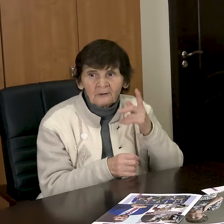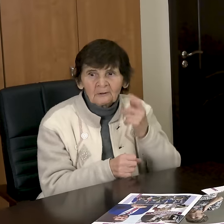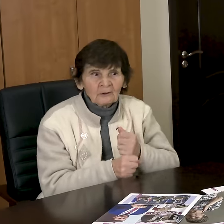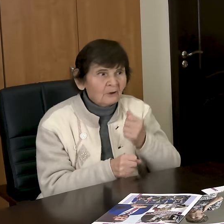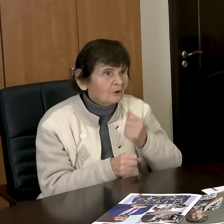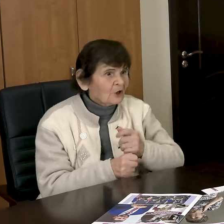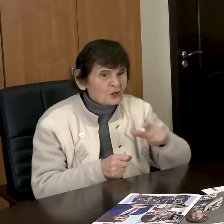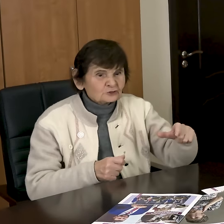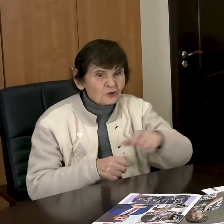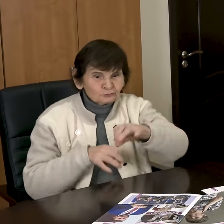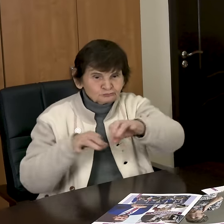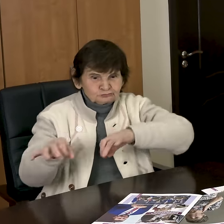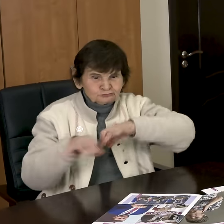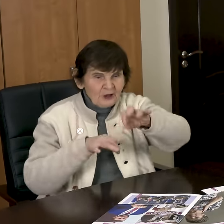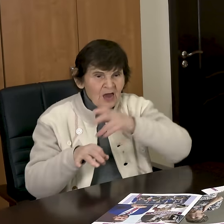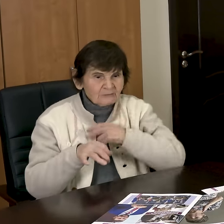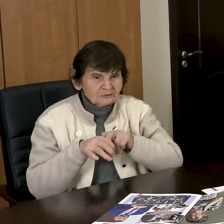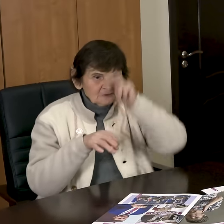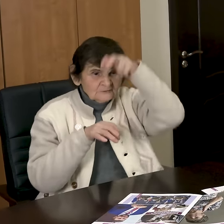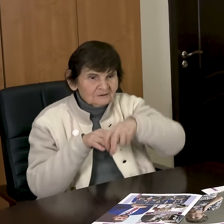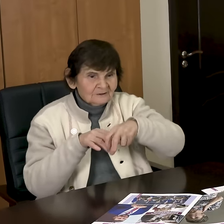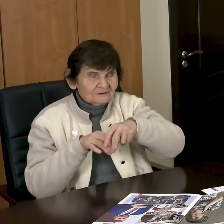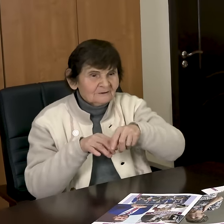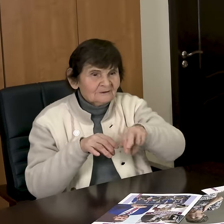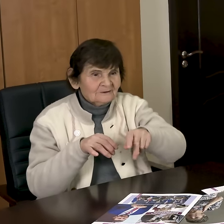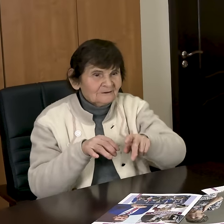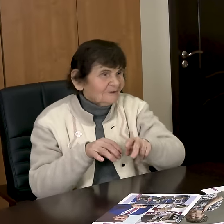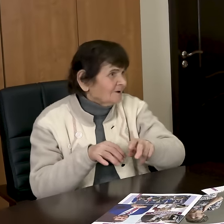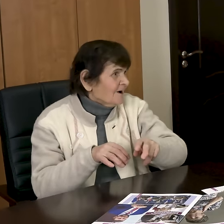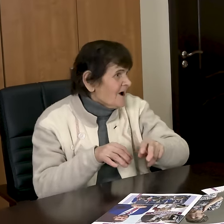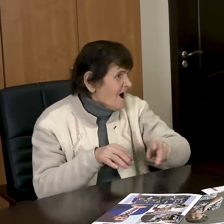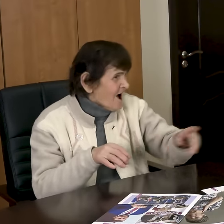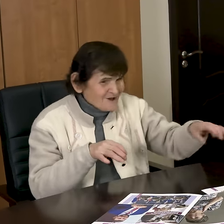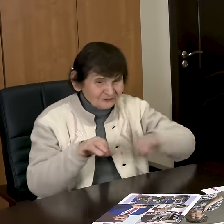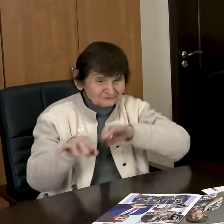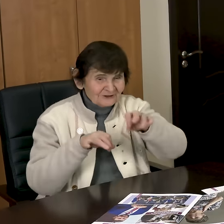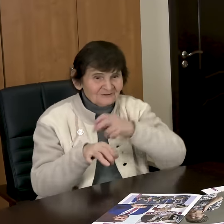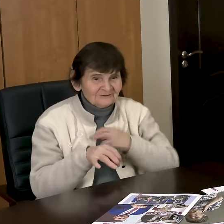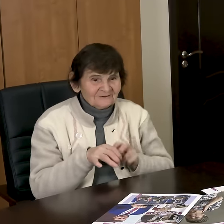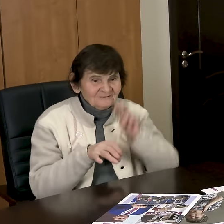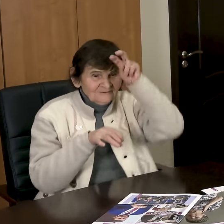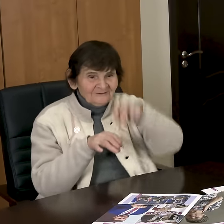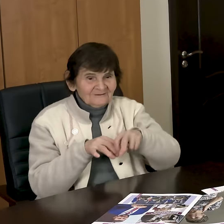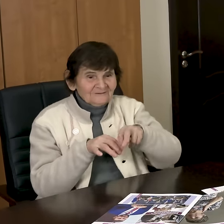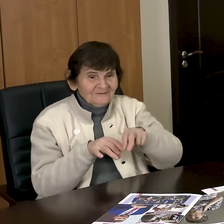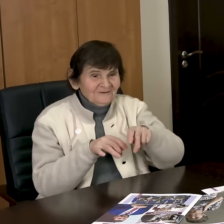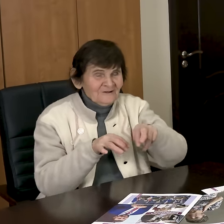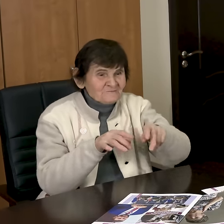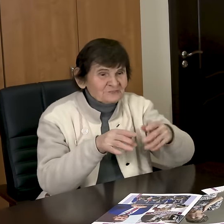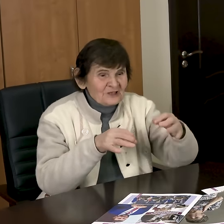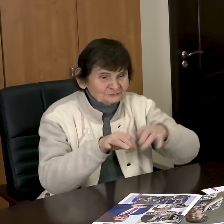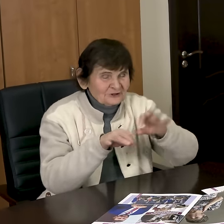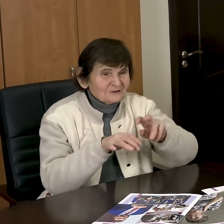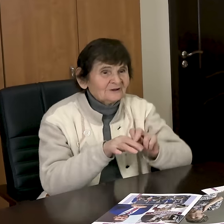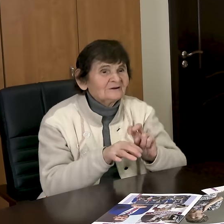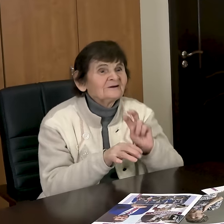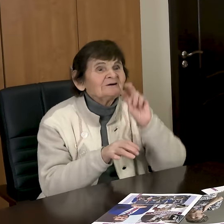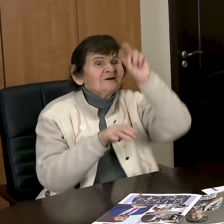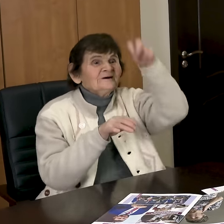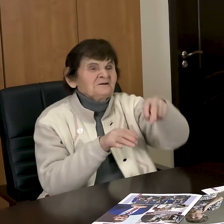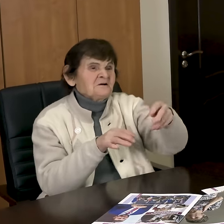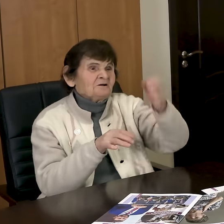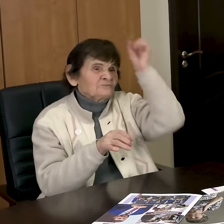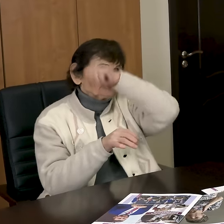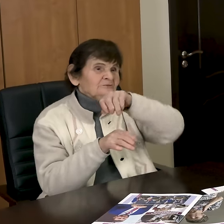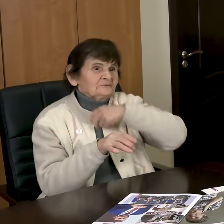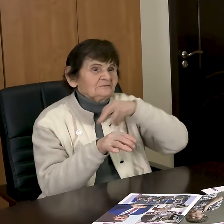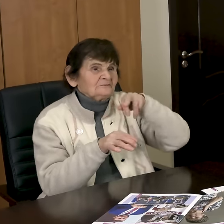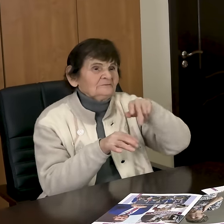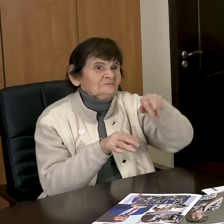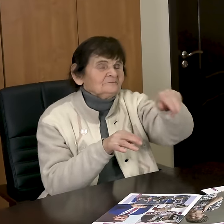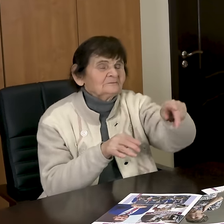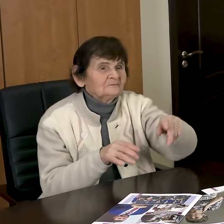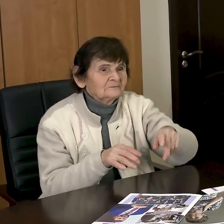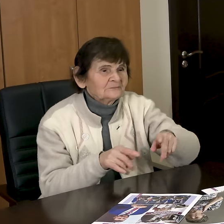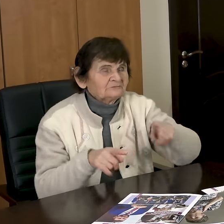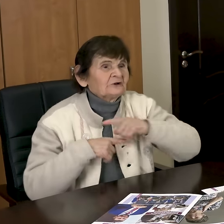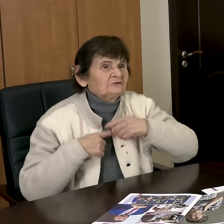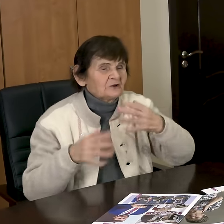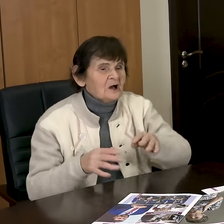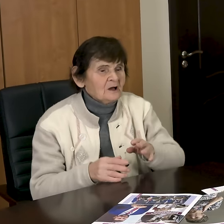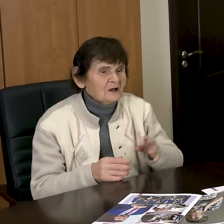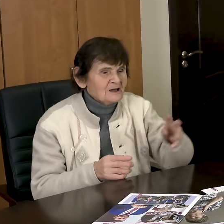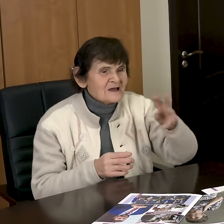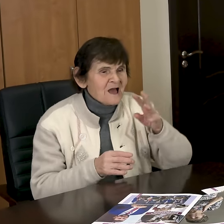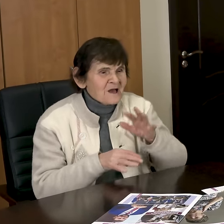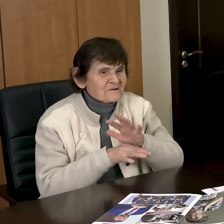Suddenly I saw a highway! What to do? I crossed it and reached the finish line.